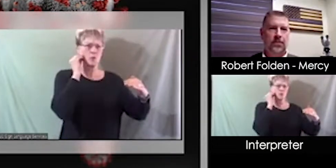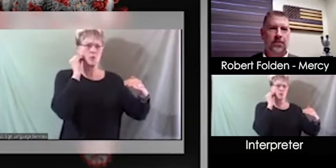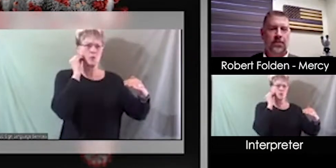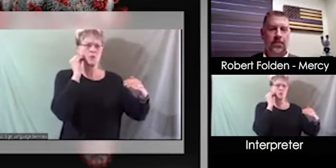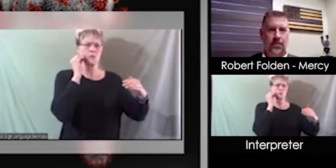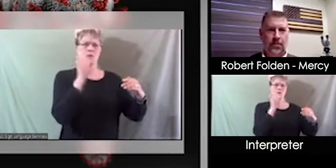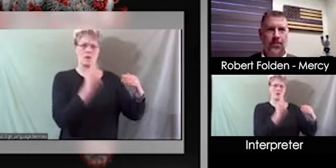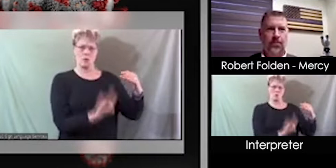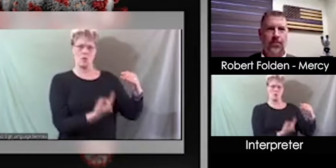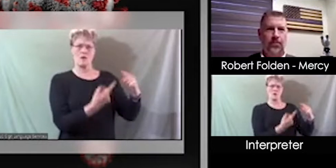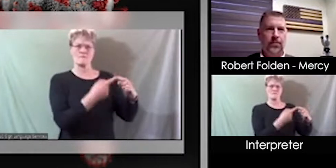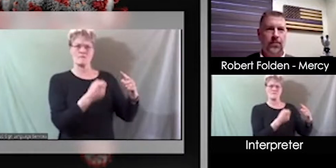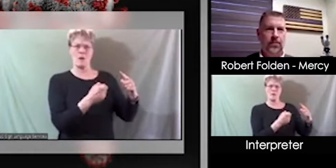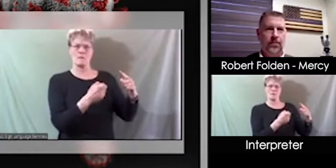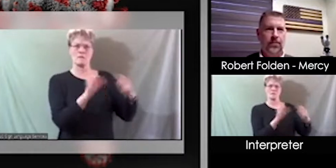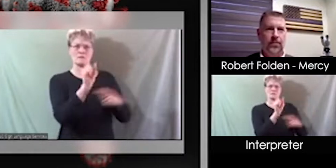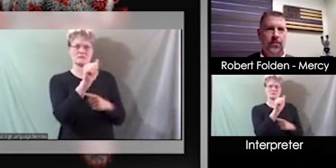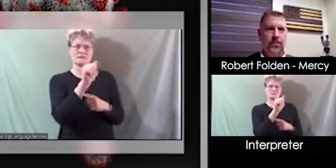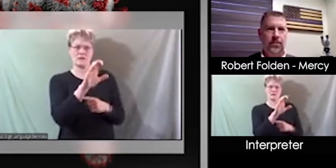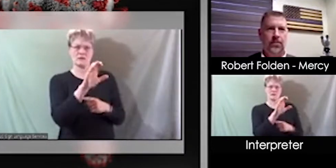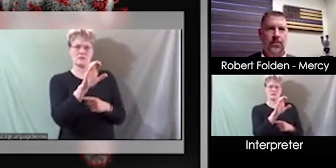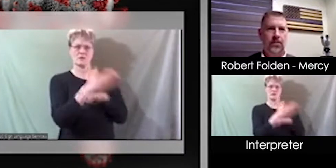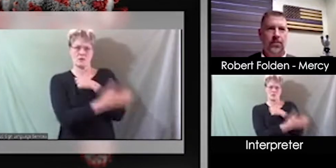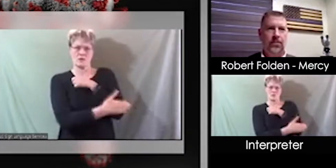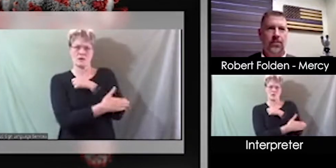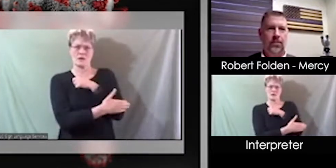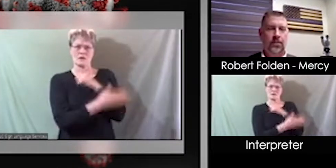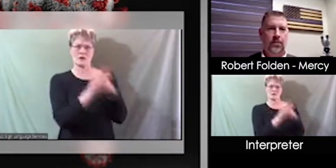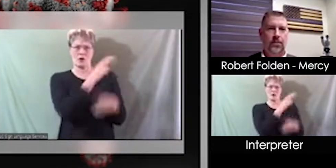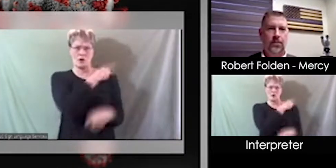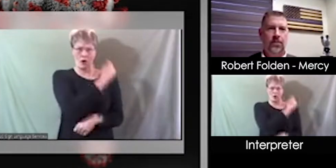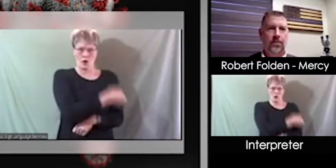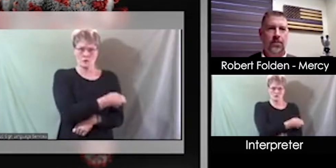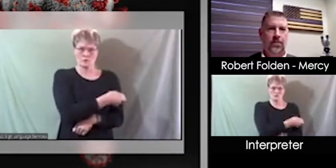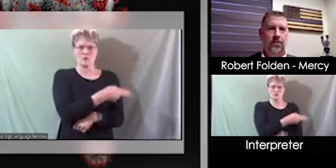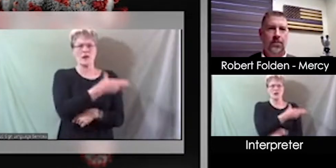then the one that Dr. Ramstrom mentioned just a few minutes ago who is at a